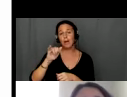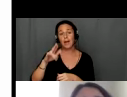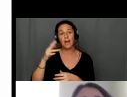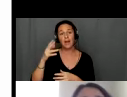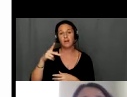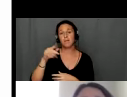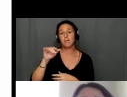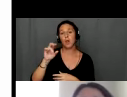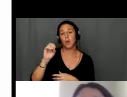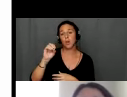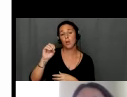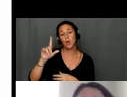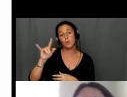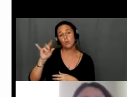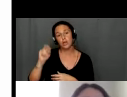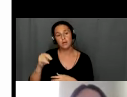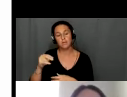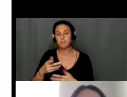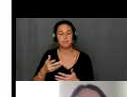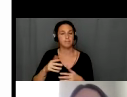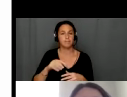there is a lack of ventilation in their work